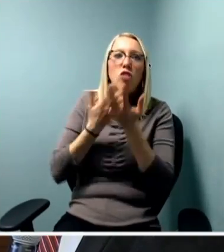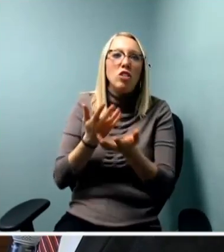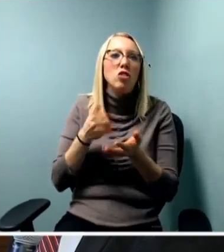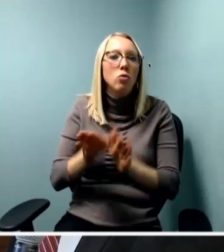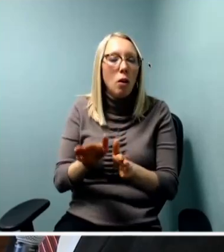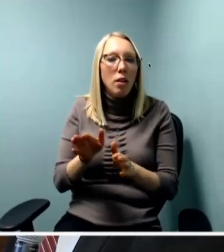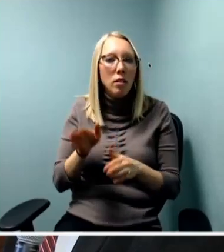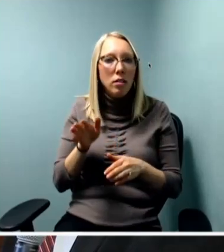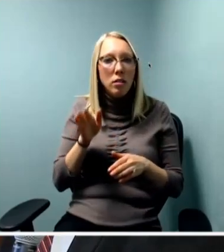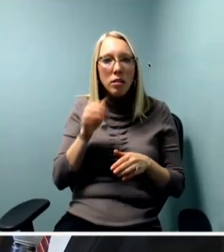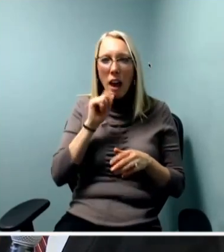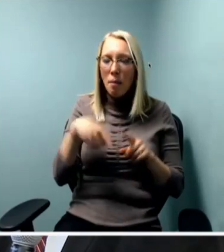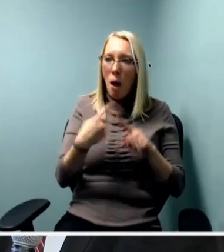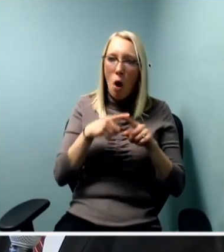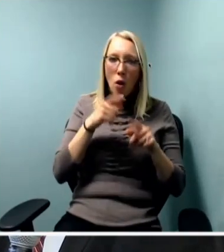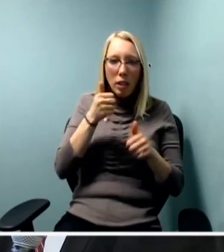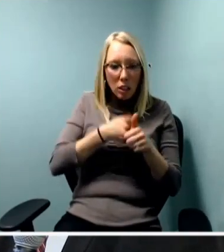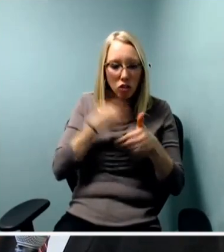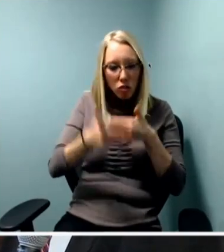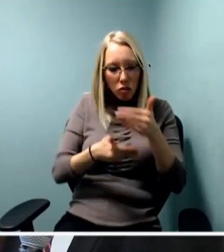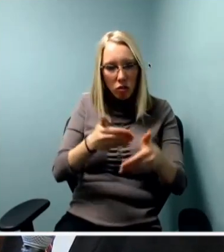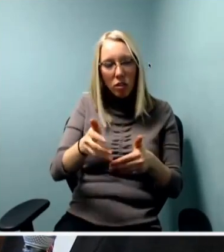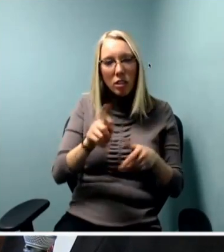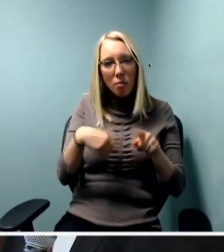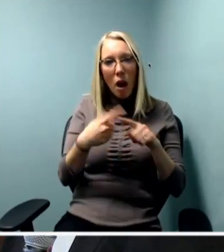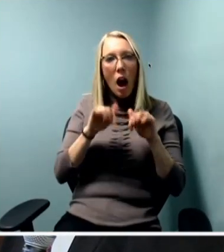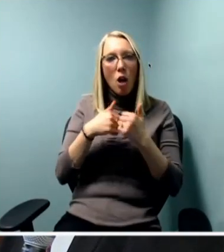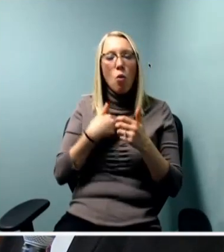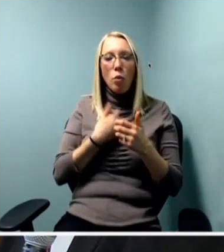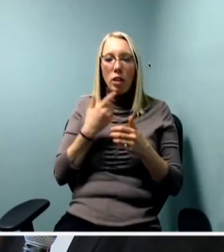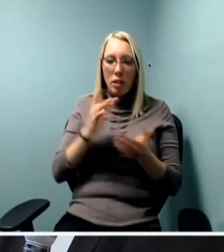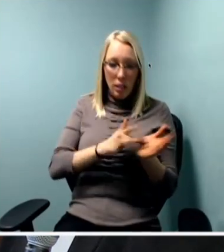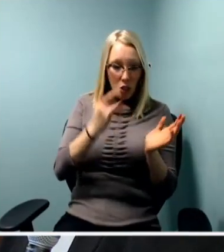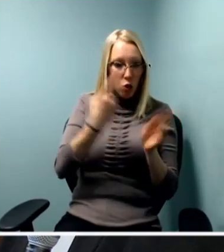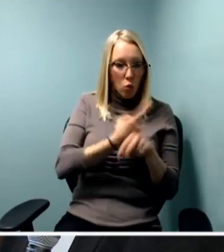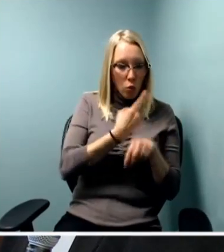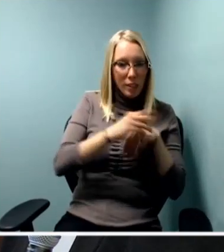It's really about how do we use movement as a way to express our inner thoughts